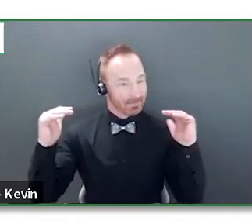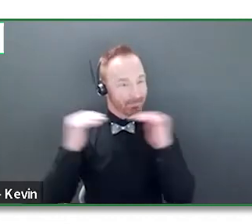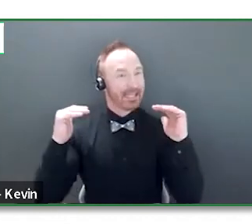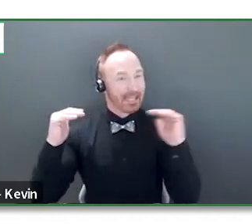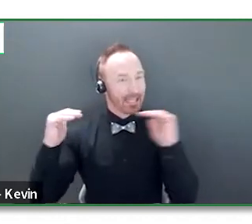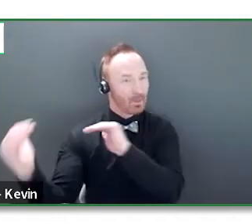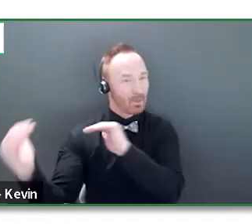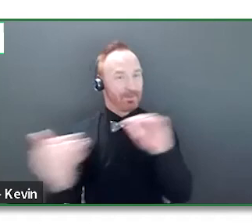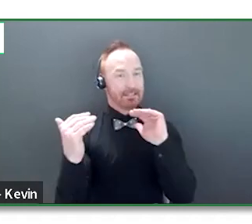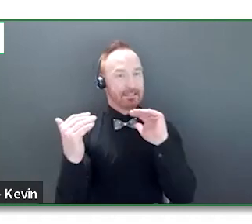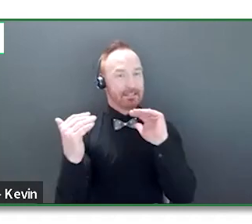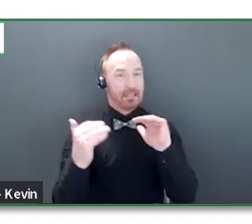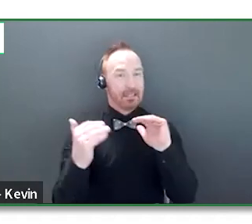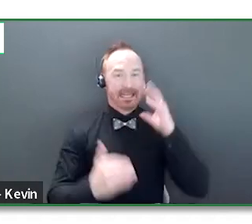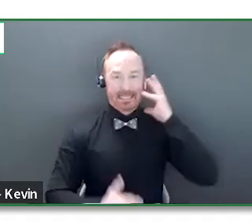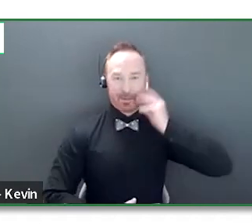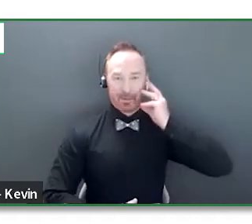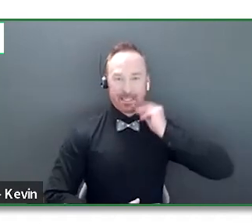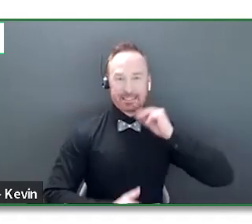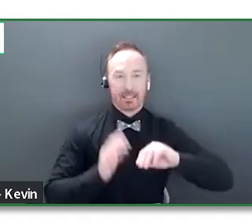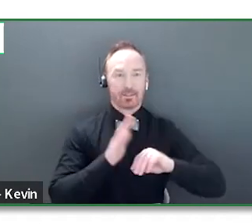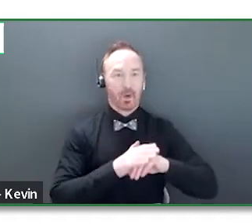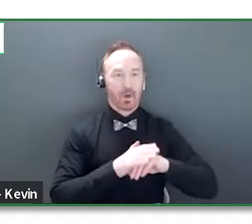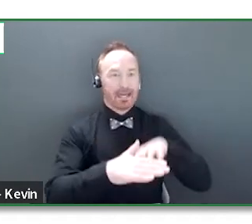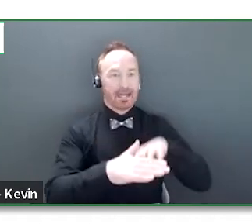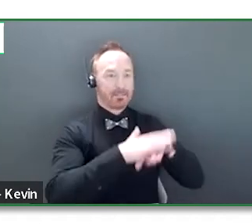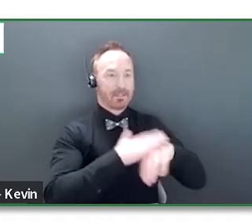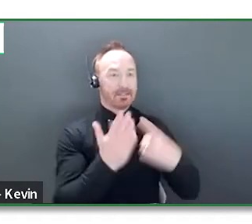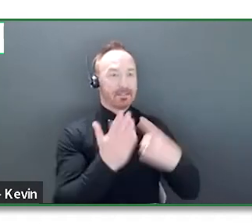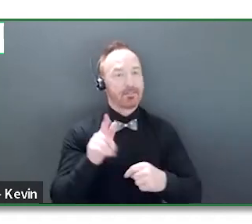either way too challenging for financial or environmental or historical reasons.